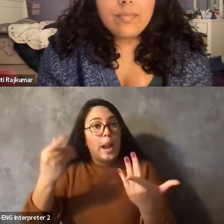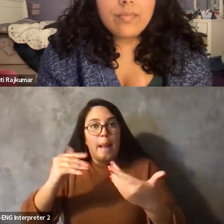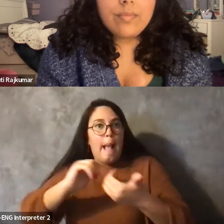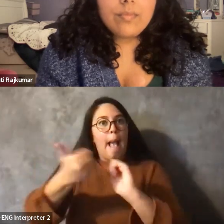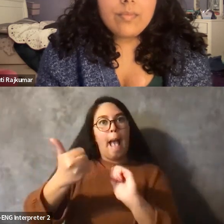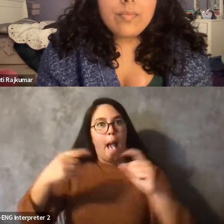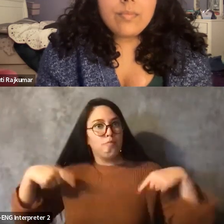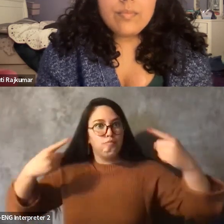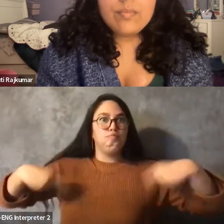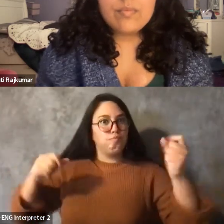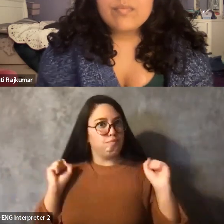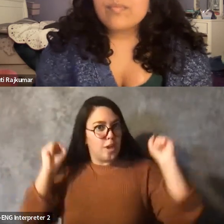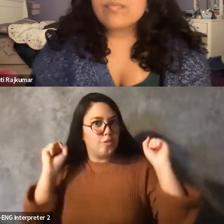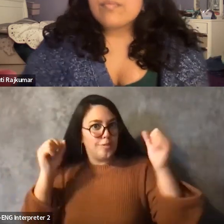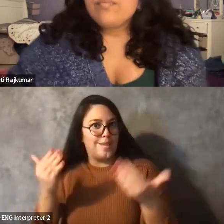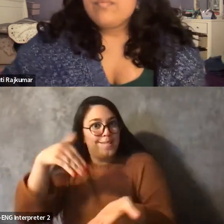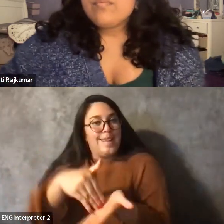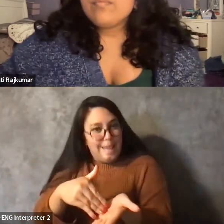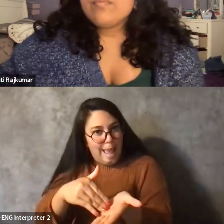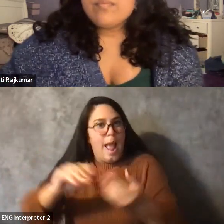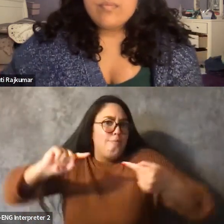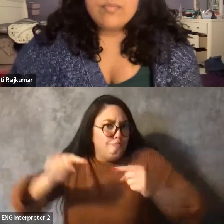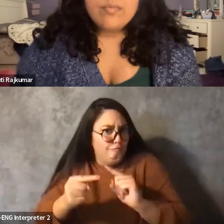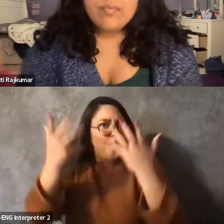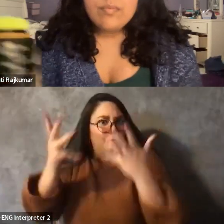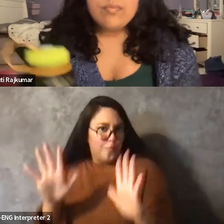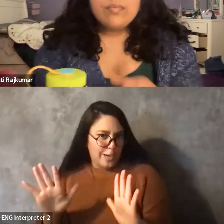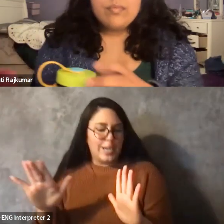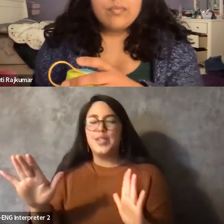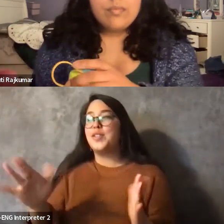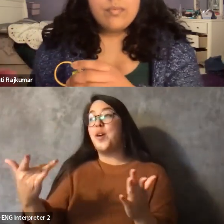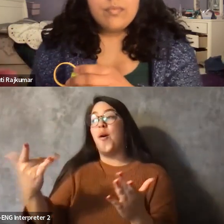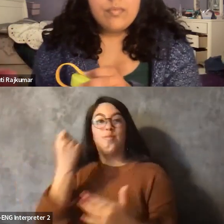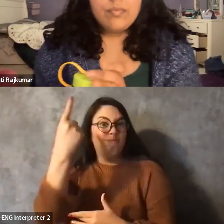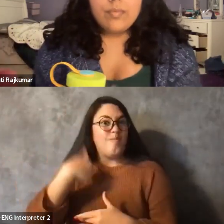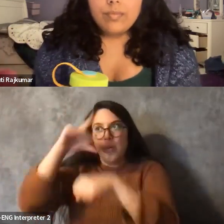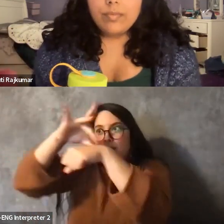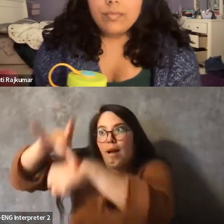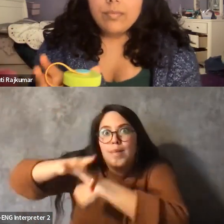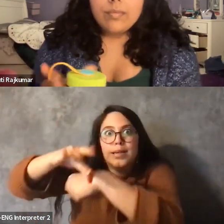And so I, you know, despite being so infatuated by these dolls never felt like there was a doll